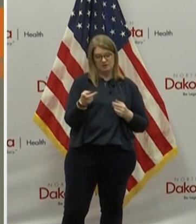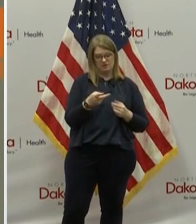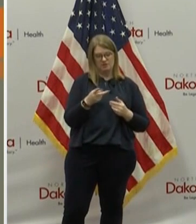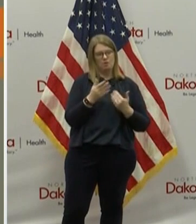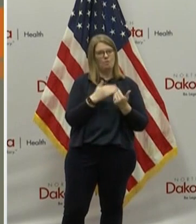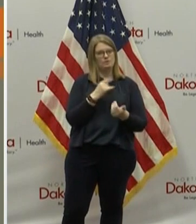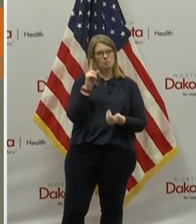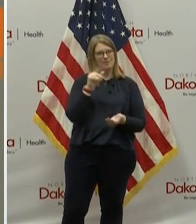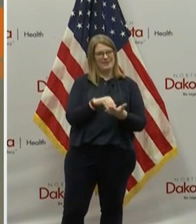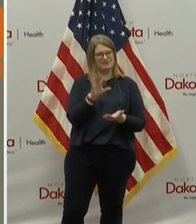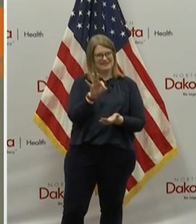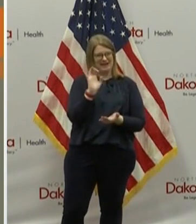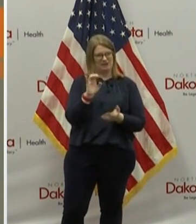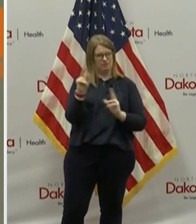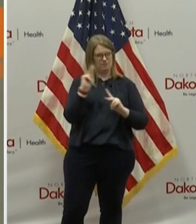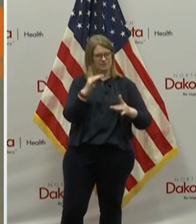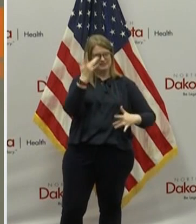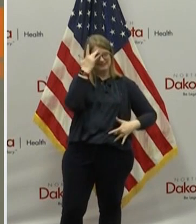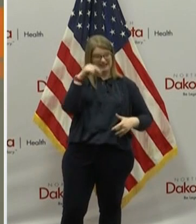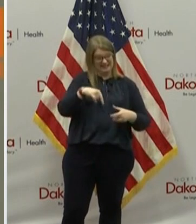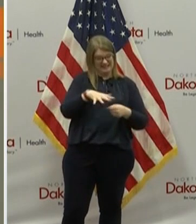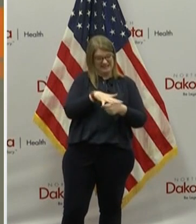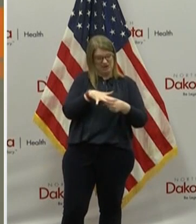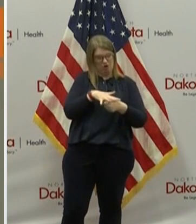TRANSFERS.